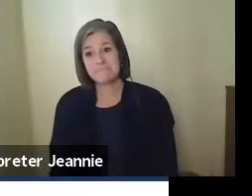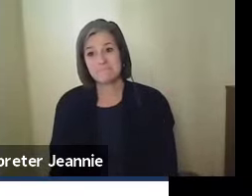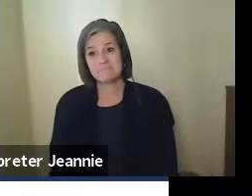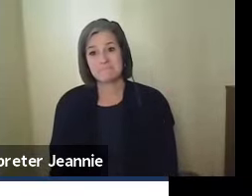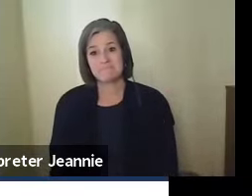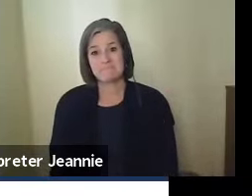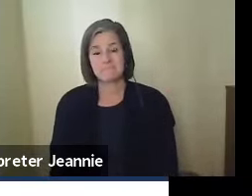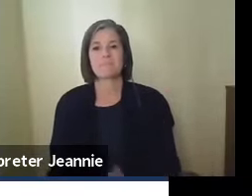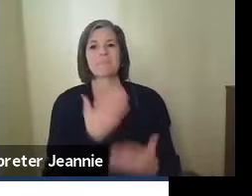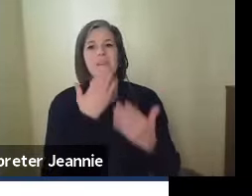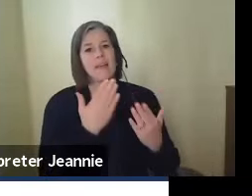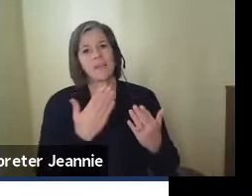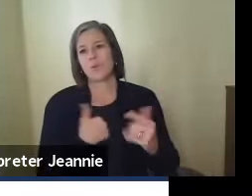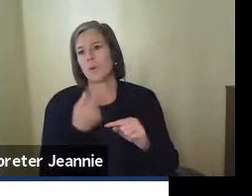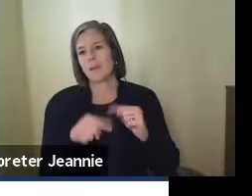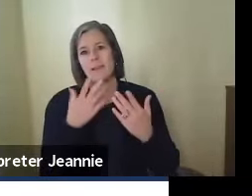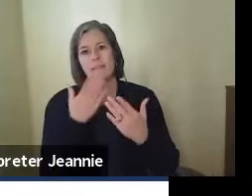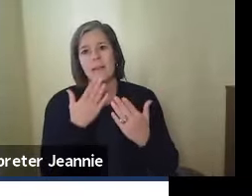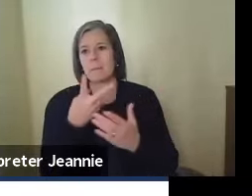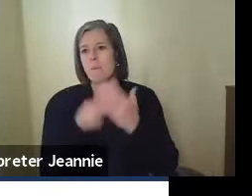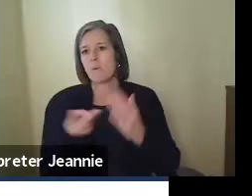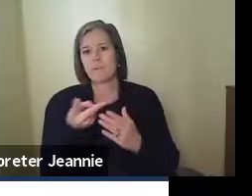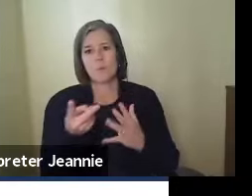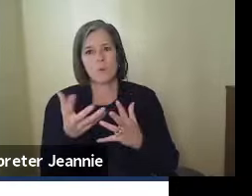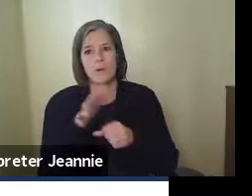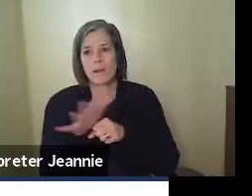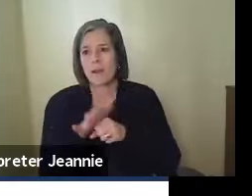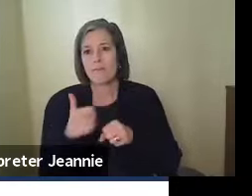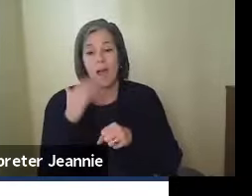We cannot thank you both enough. I know you so busy.